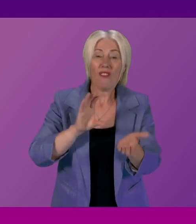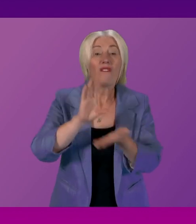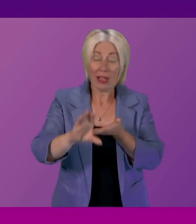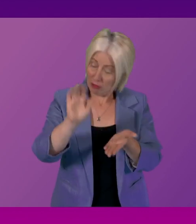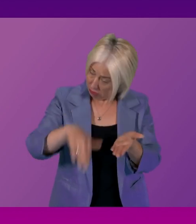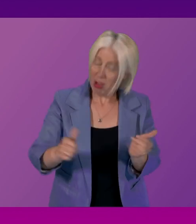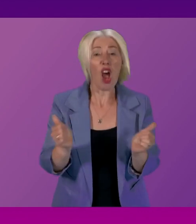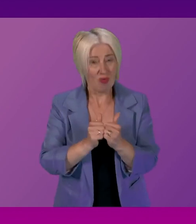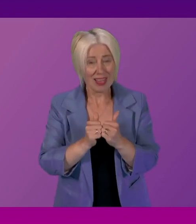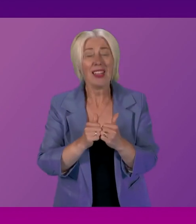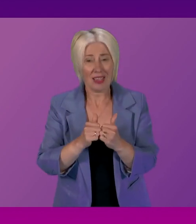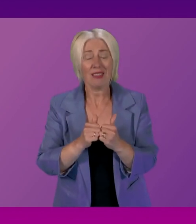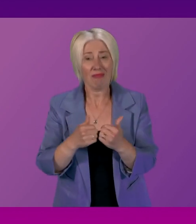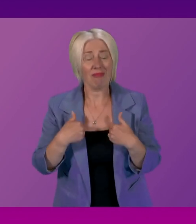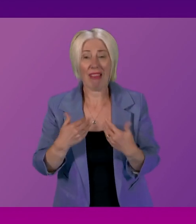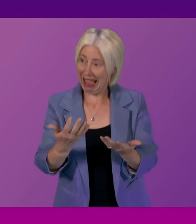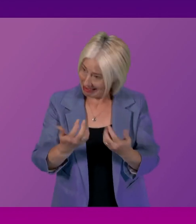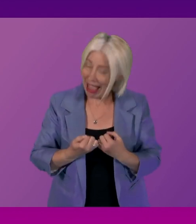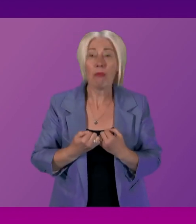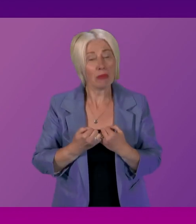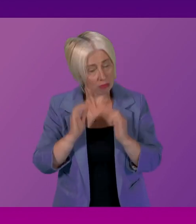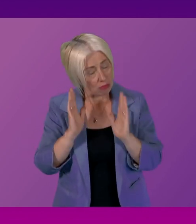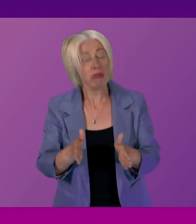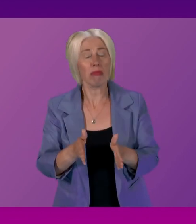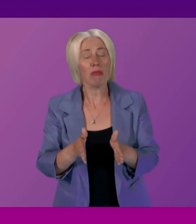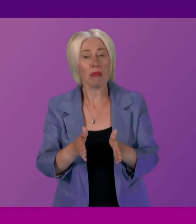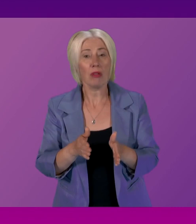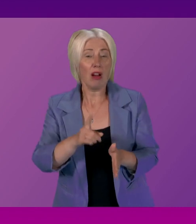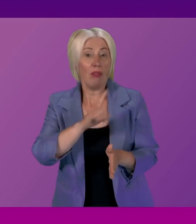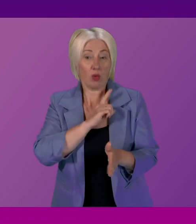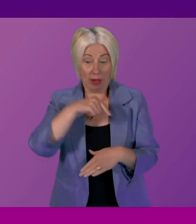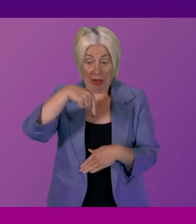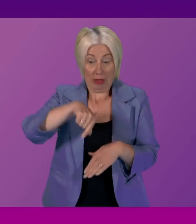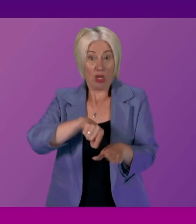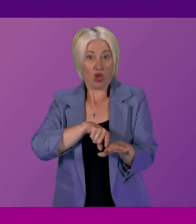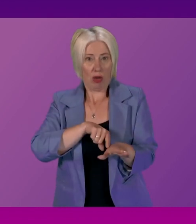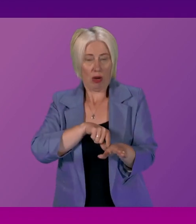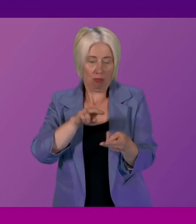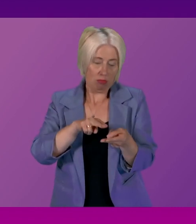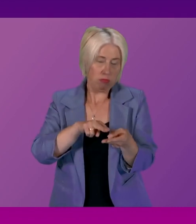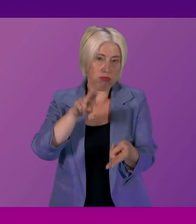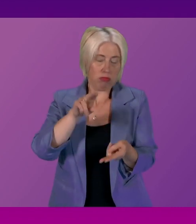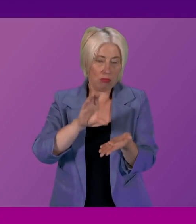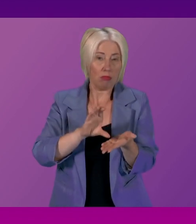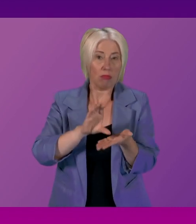We accept that very point. That is why, for example, this year we have increased our investment in the health service